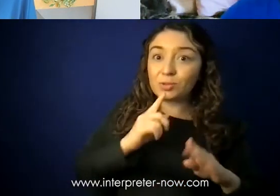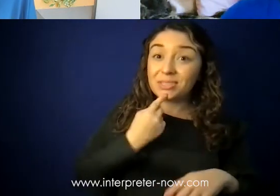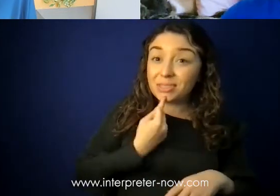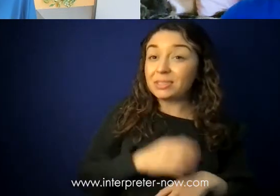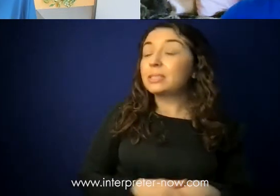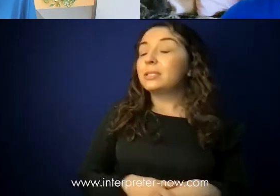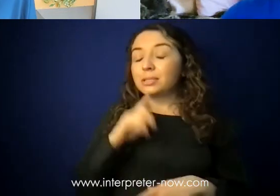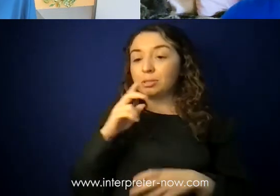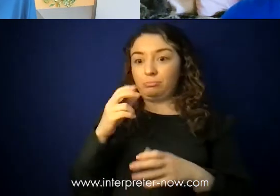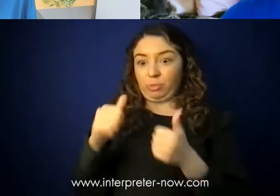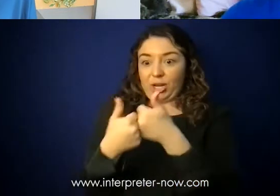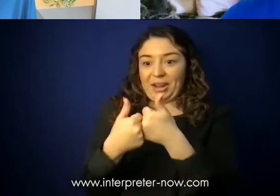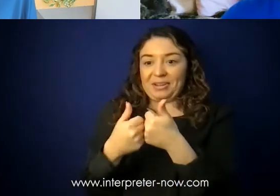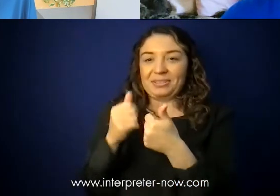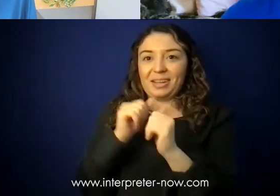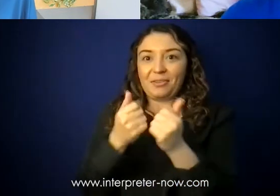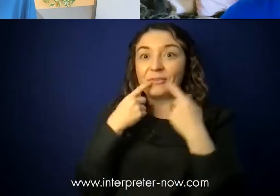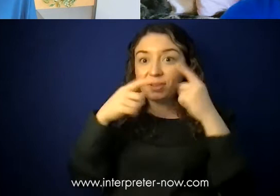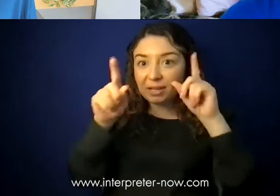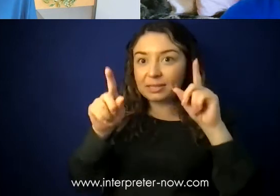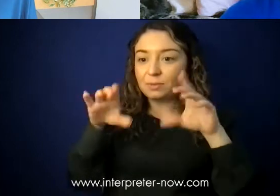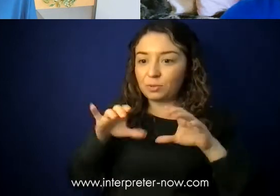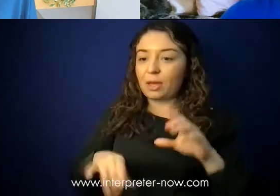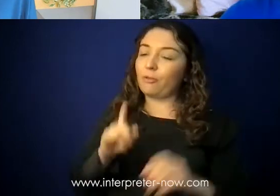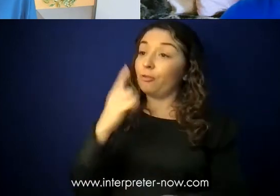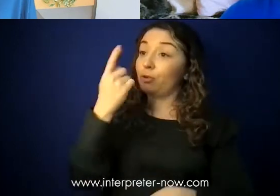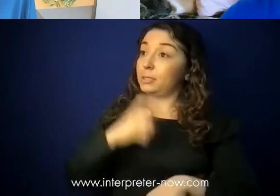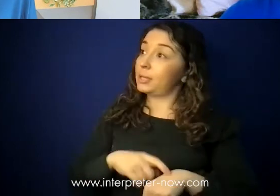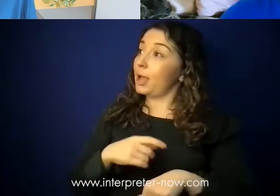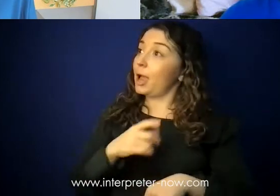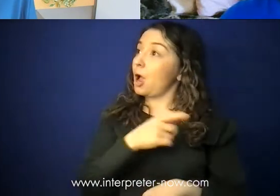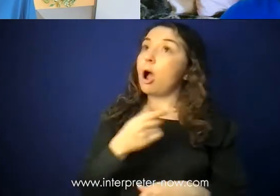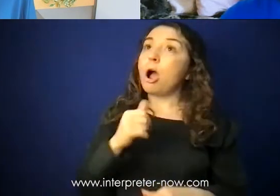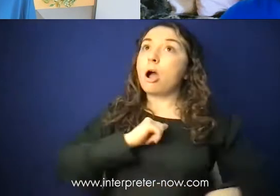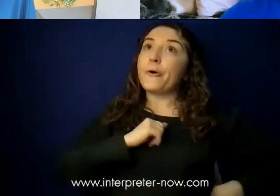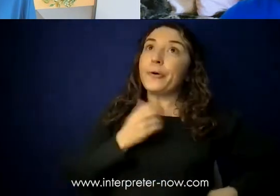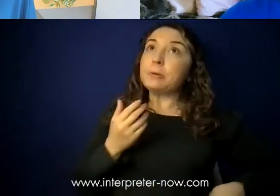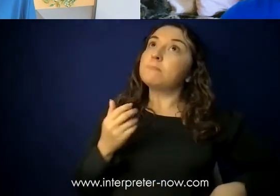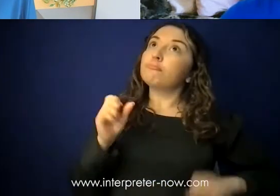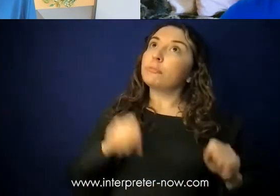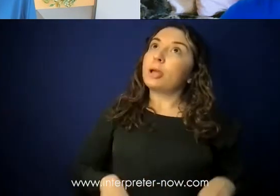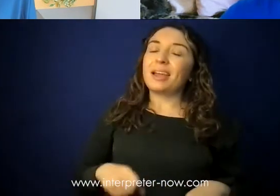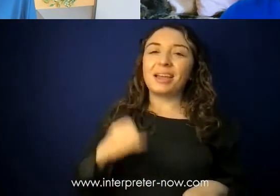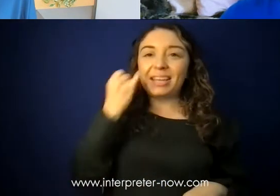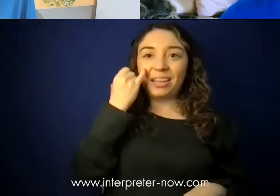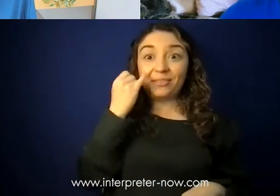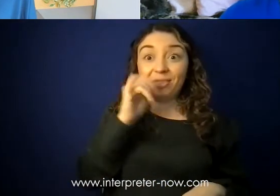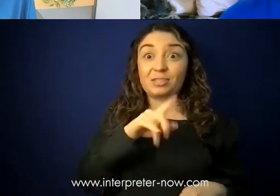challenging to do that effectively the first time if they wait for the first time to be an extreme moment.